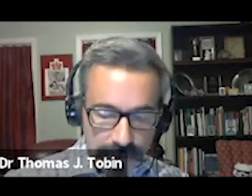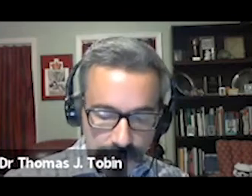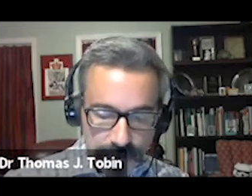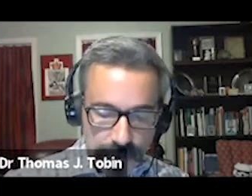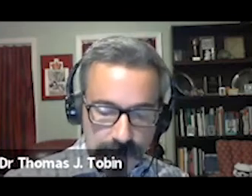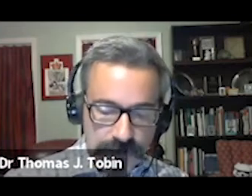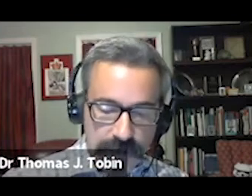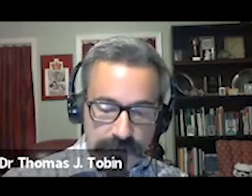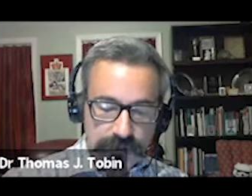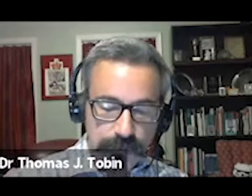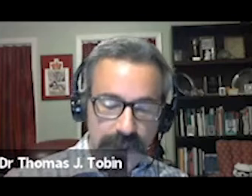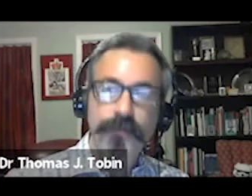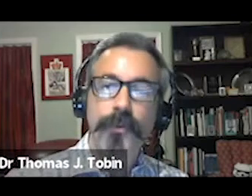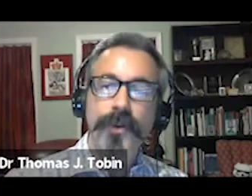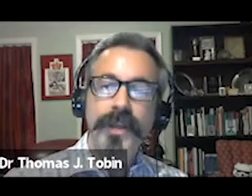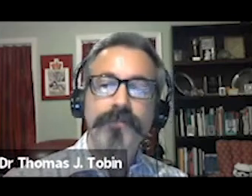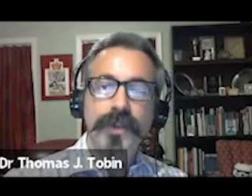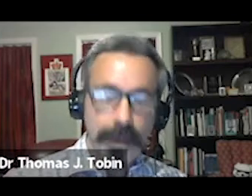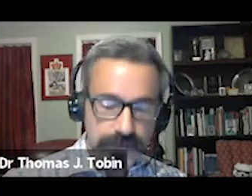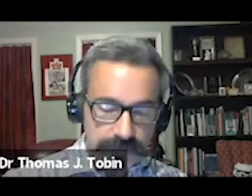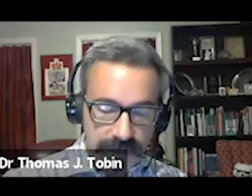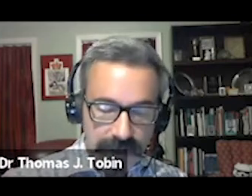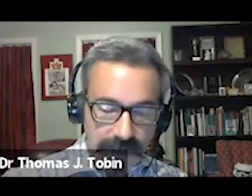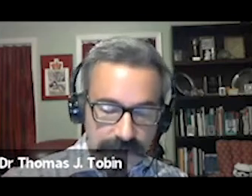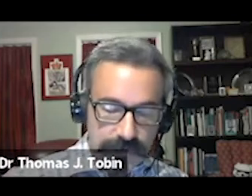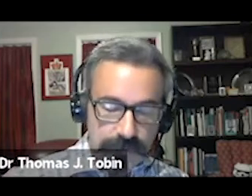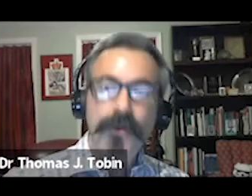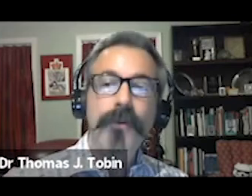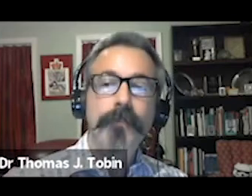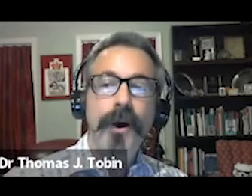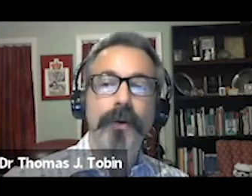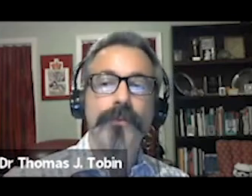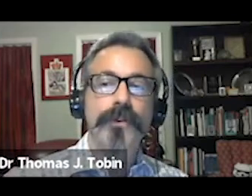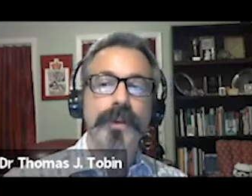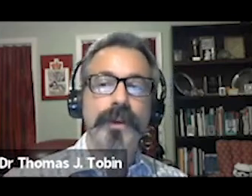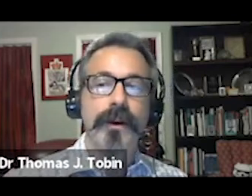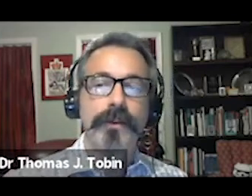Also a shout out to Bradley Reporting for the captions and to Nicole and Paul who are doing our